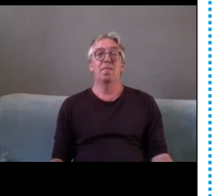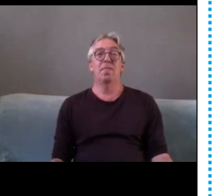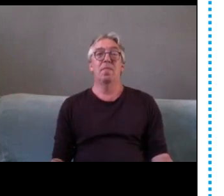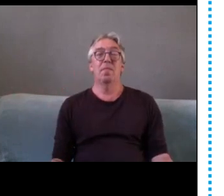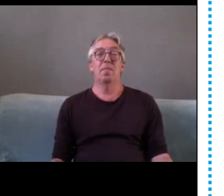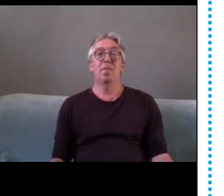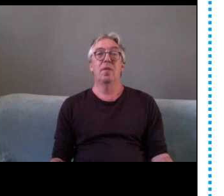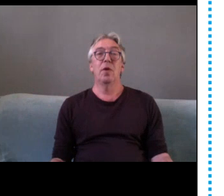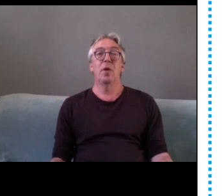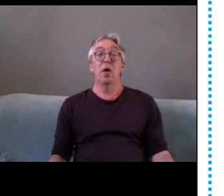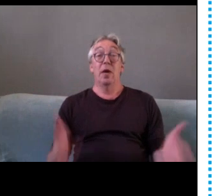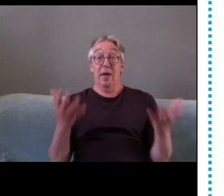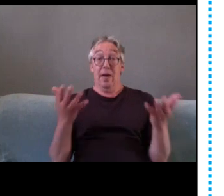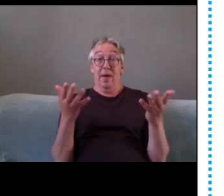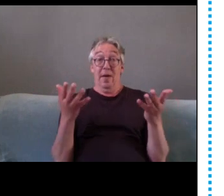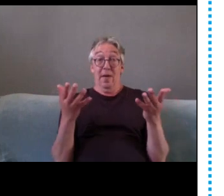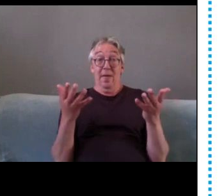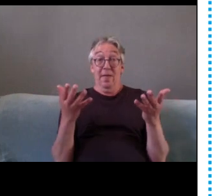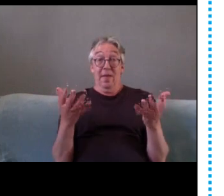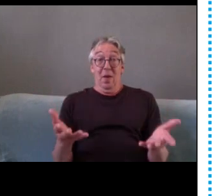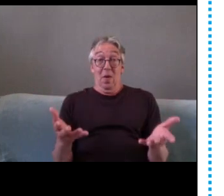And talking and moving now to services.